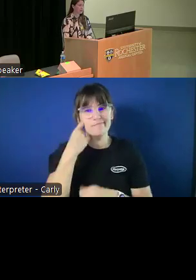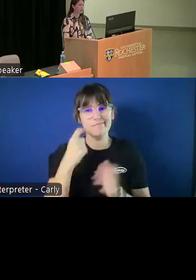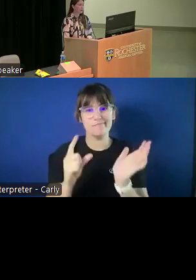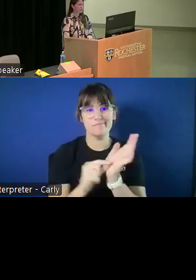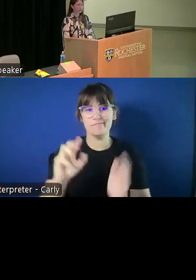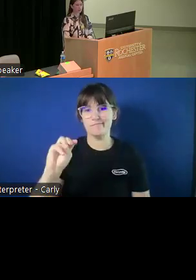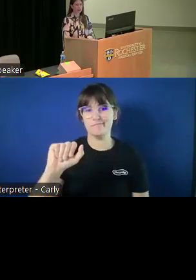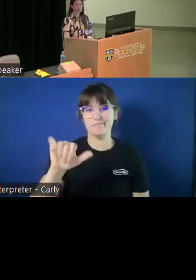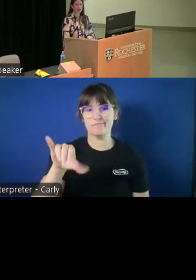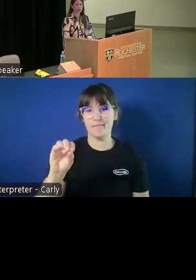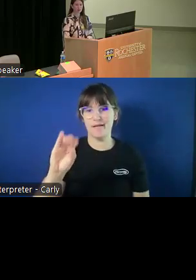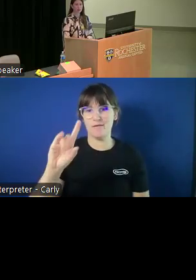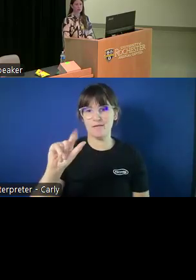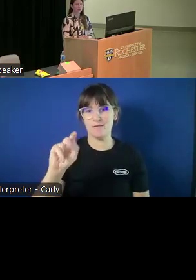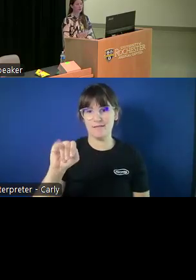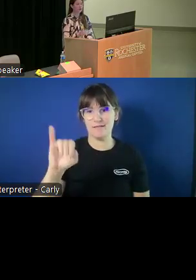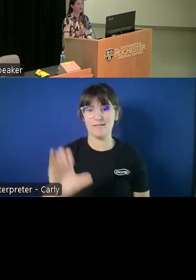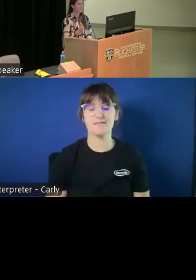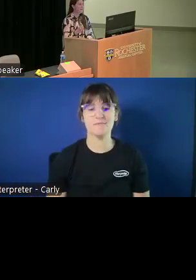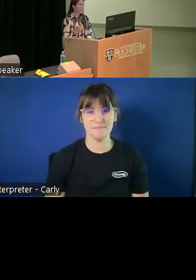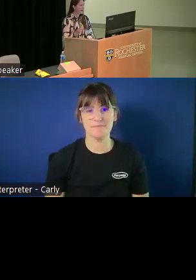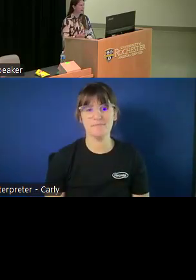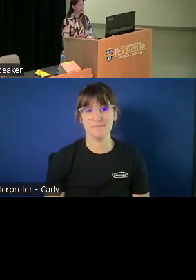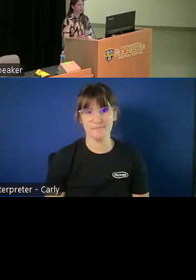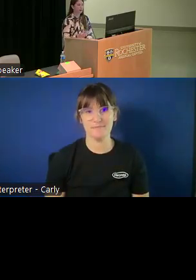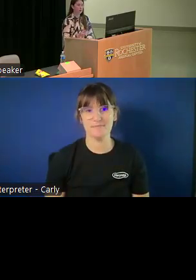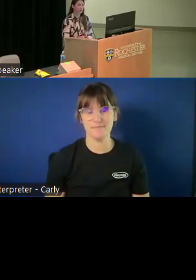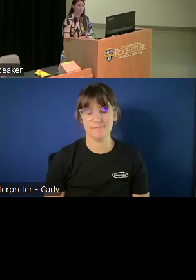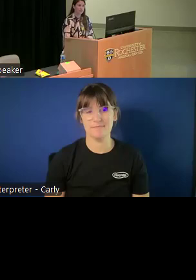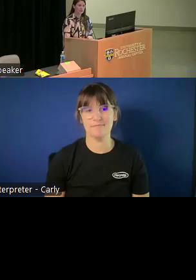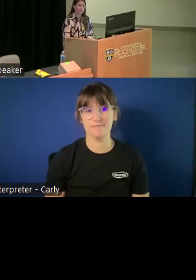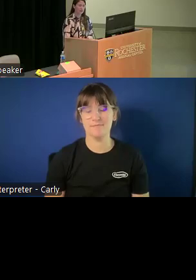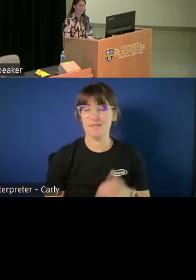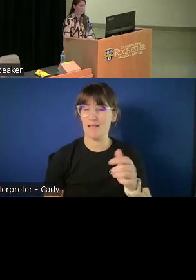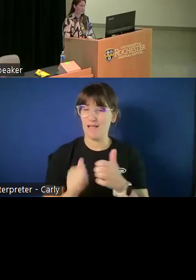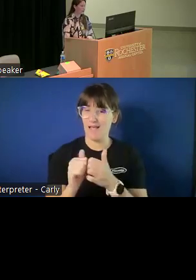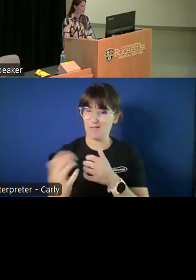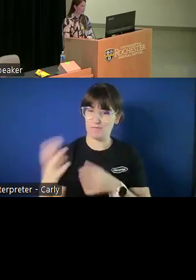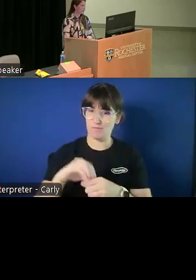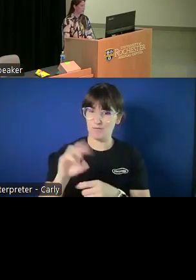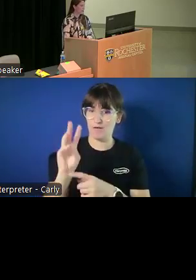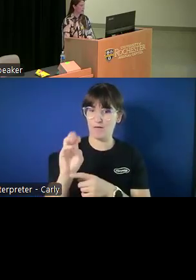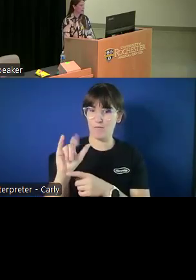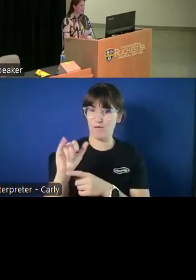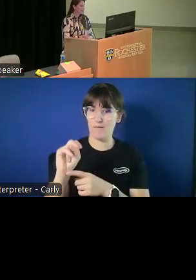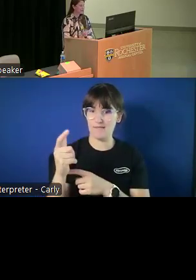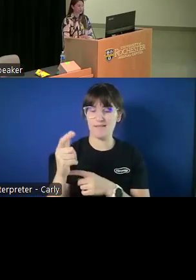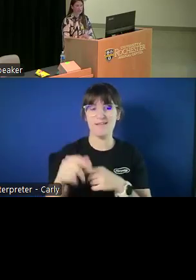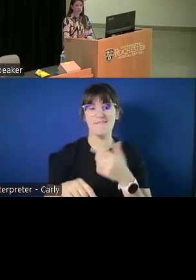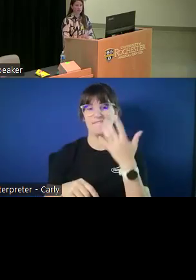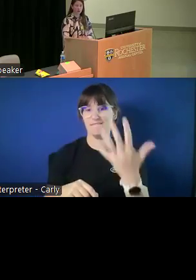Clinic really looking at ways to um embed uh well-being uh through five uh key strategic